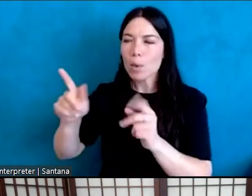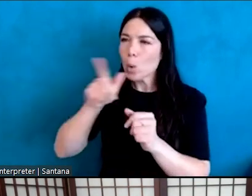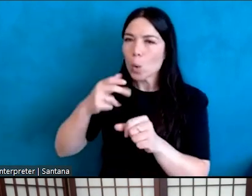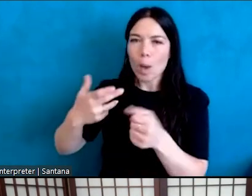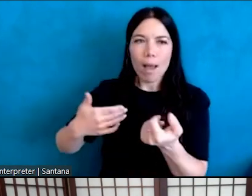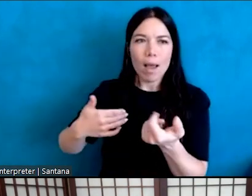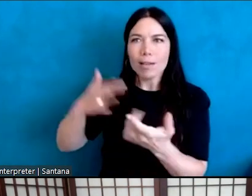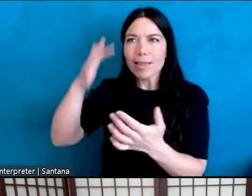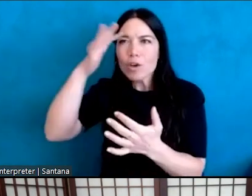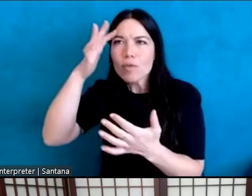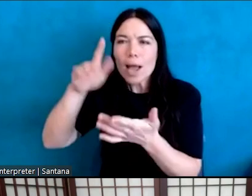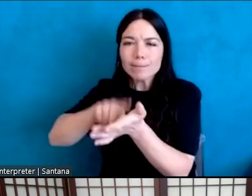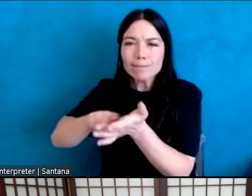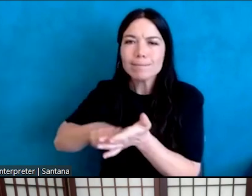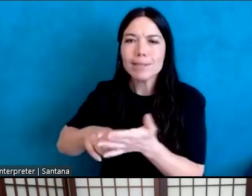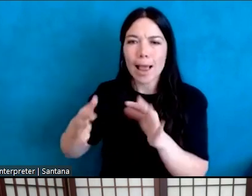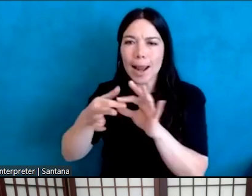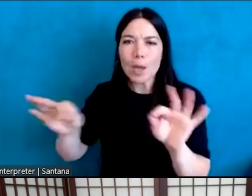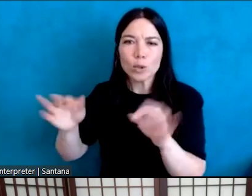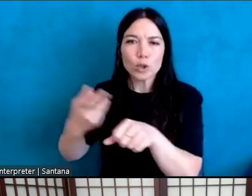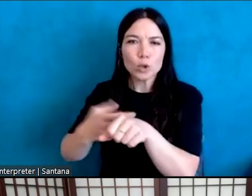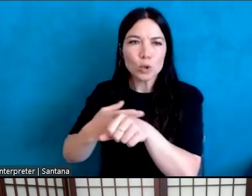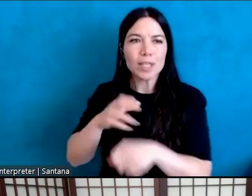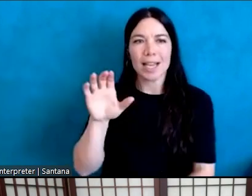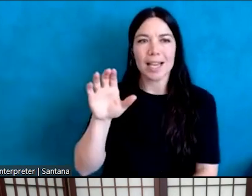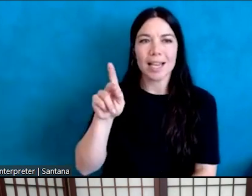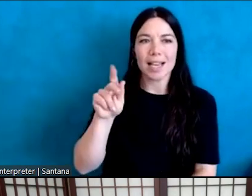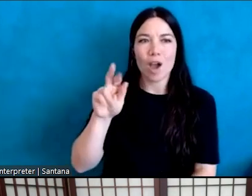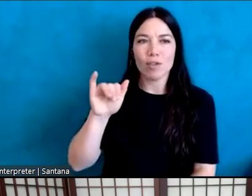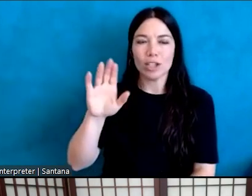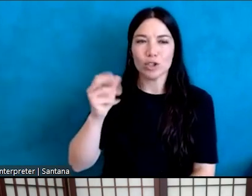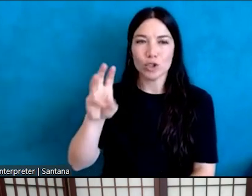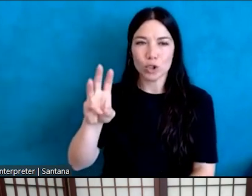such as Kari Chew from the Chickasaw Nation, Jenny Davis, who's also from the Chickasaw Nation,